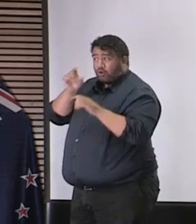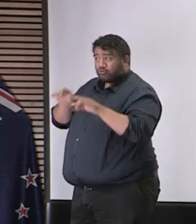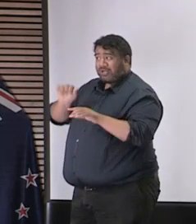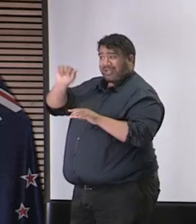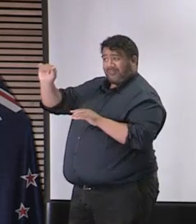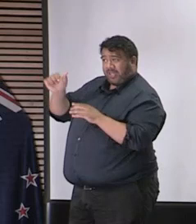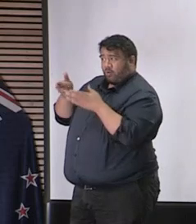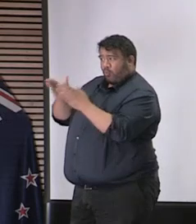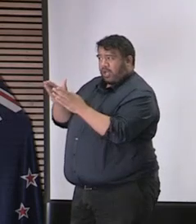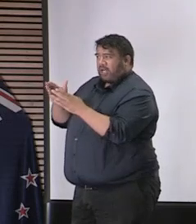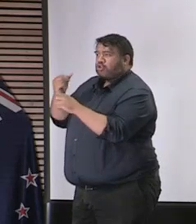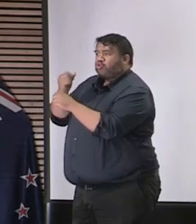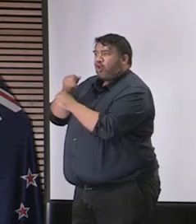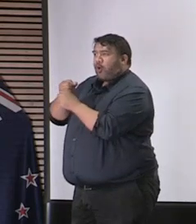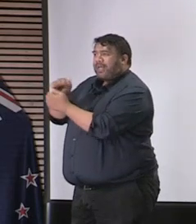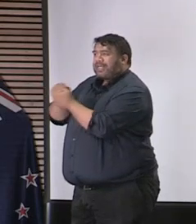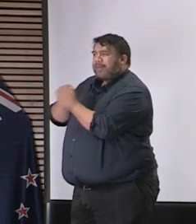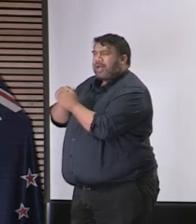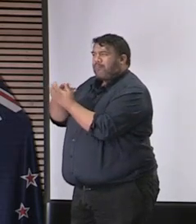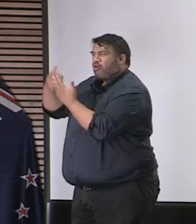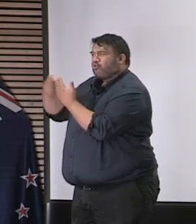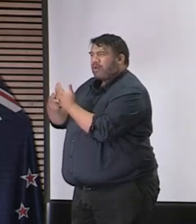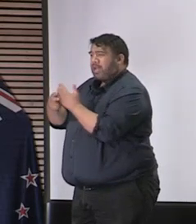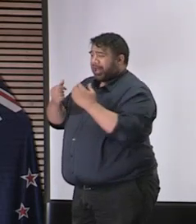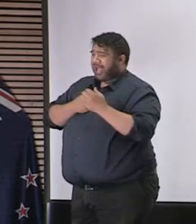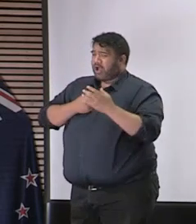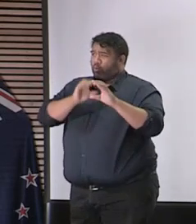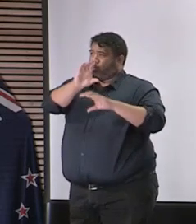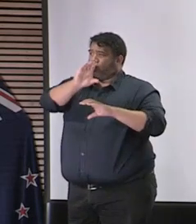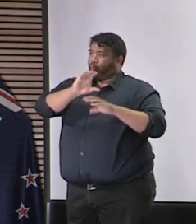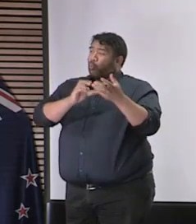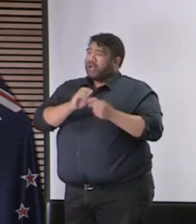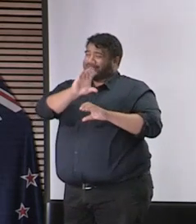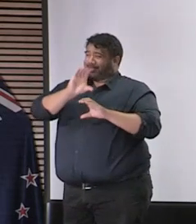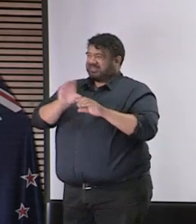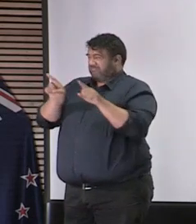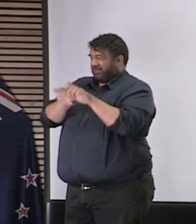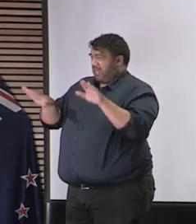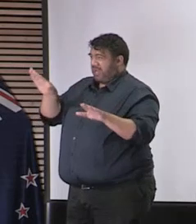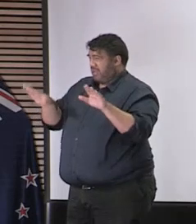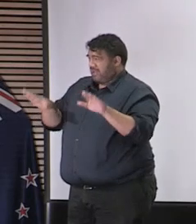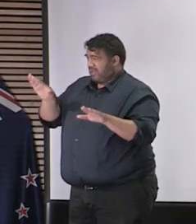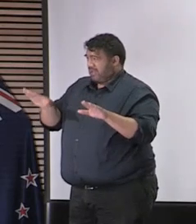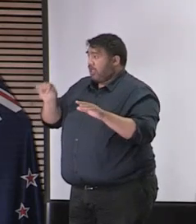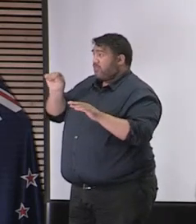should provide a blanket injections such as Australia are doing. PRIME MINISTER JACINDA When you look at their